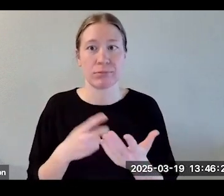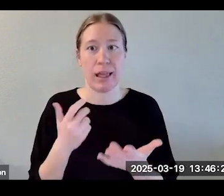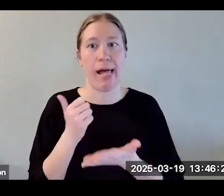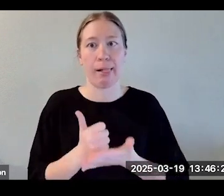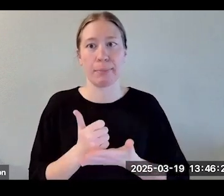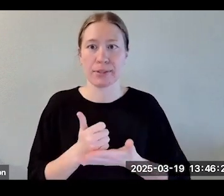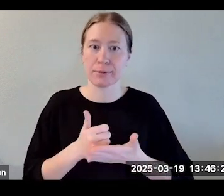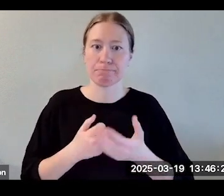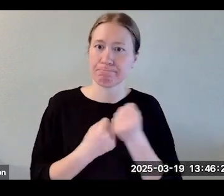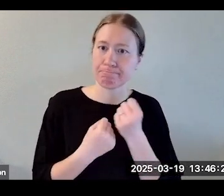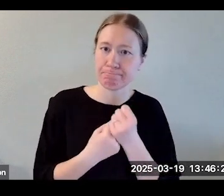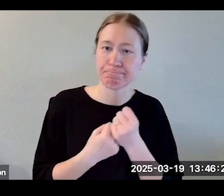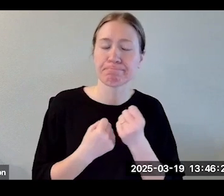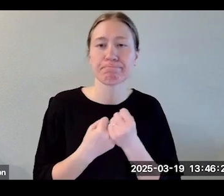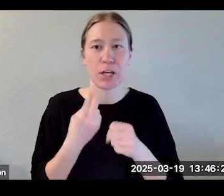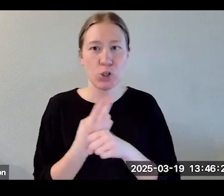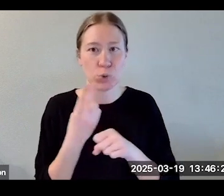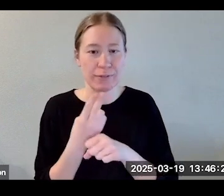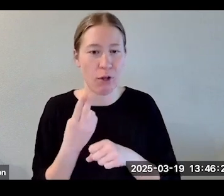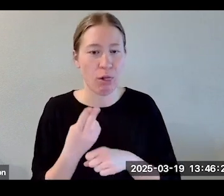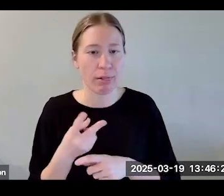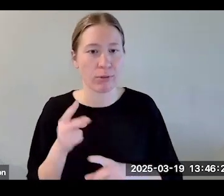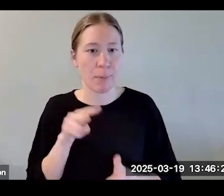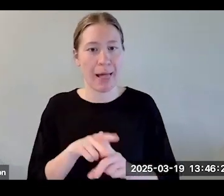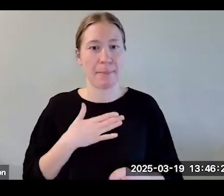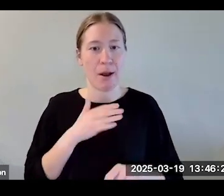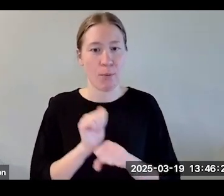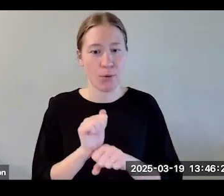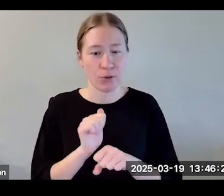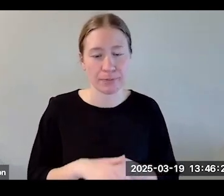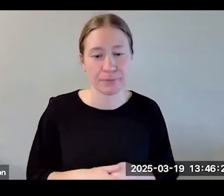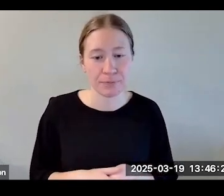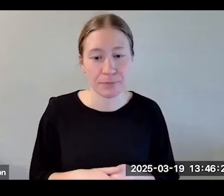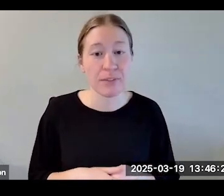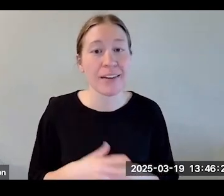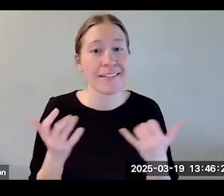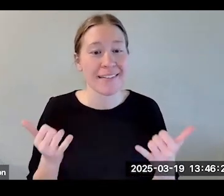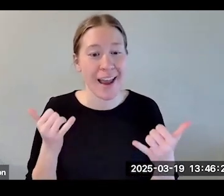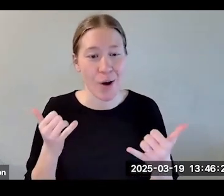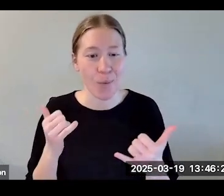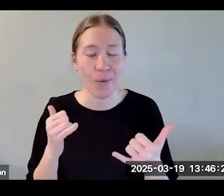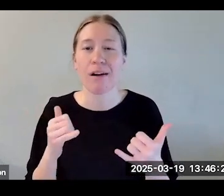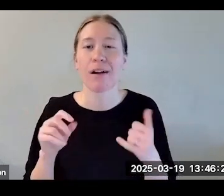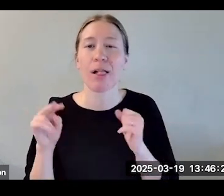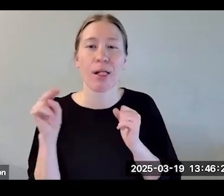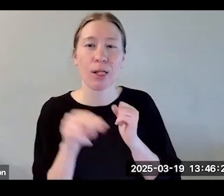to one more area here for the demo, which is, again, the bottom left-hand corner of the screen,